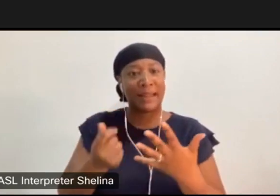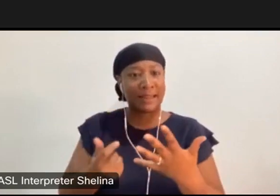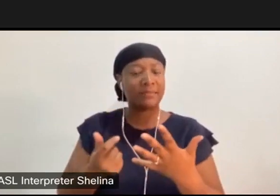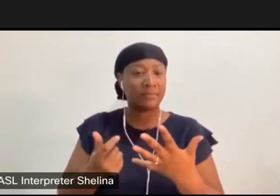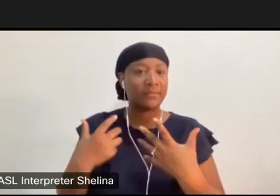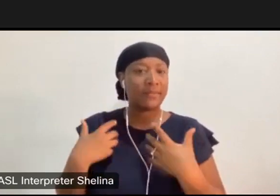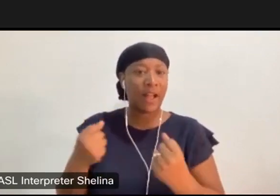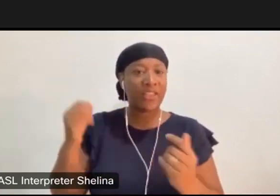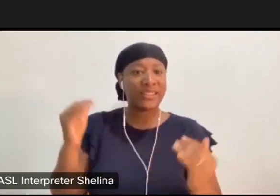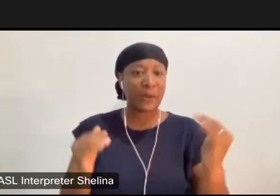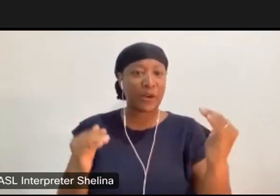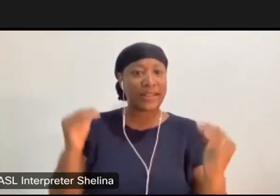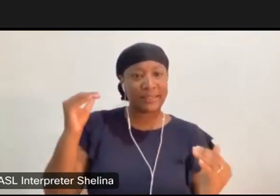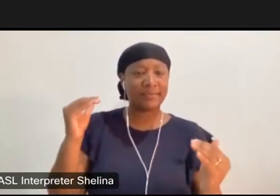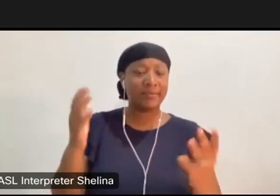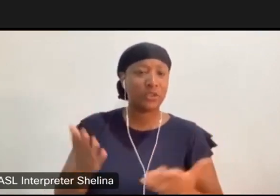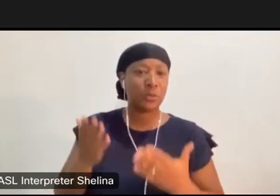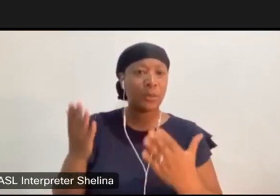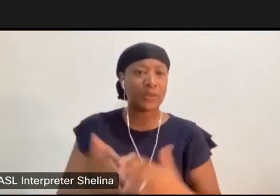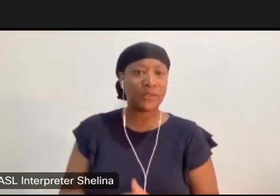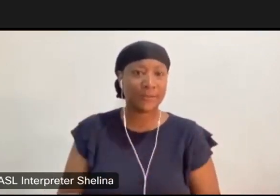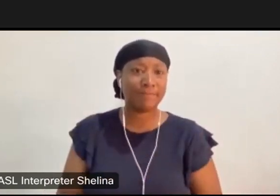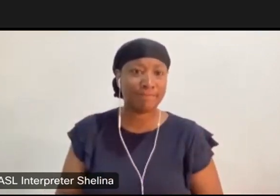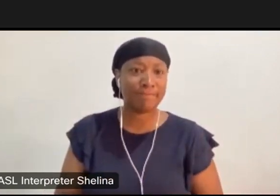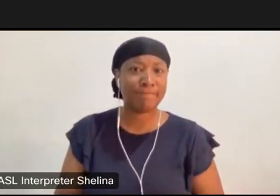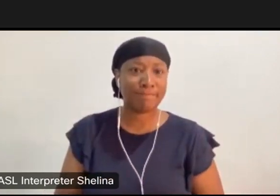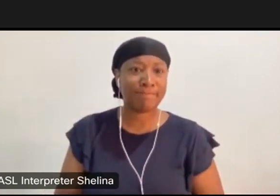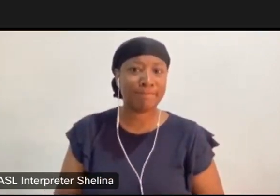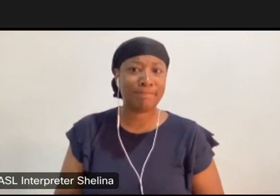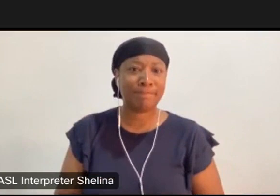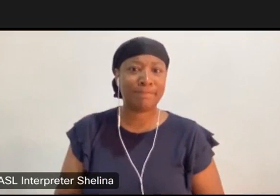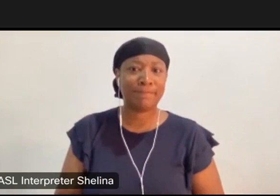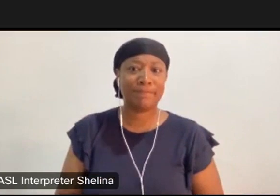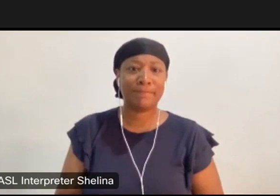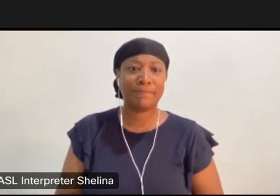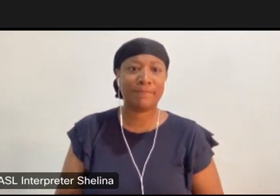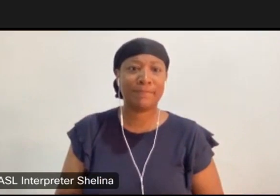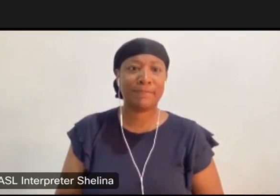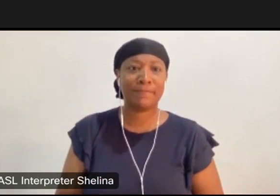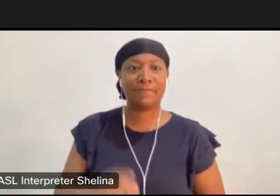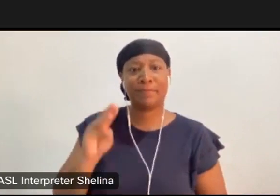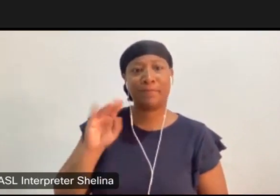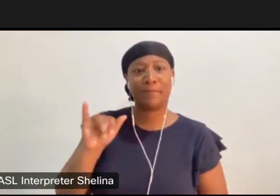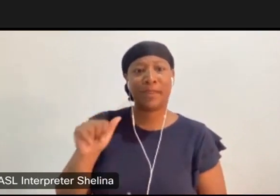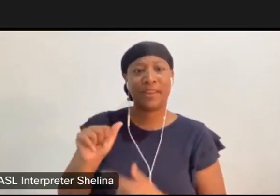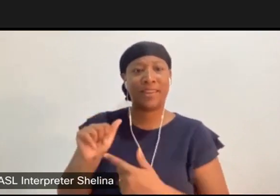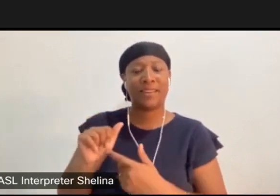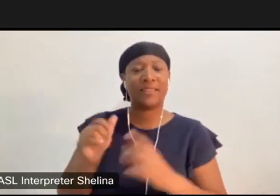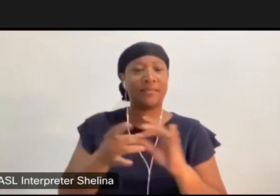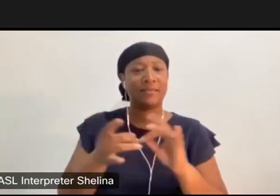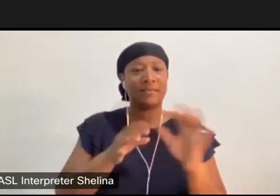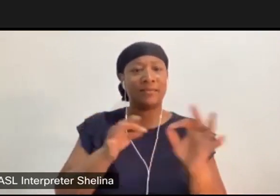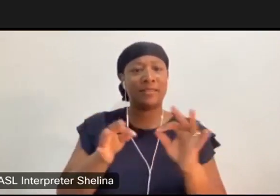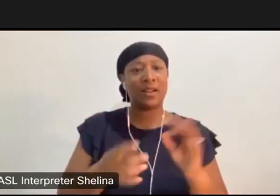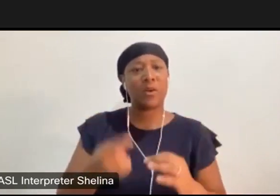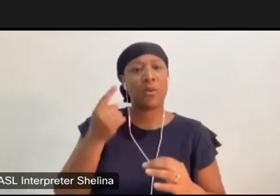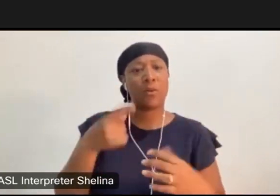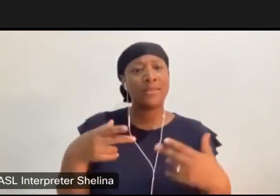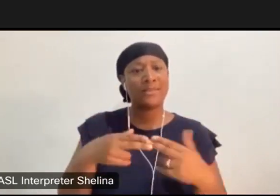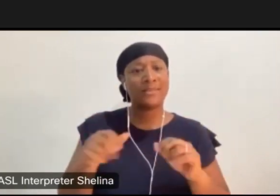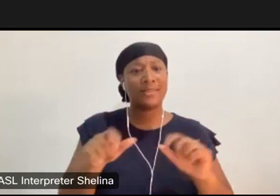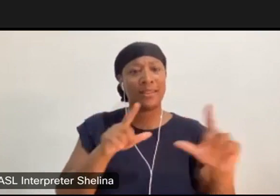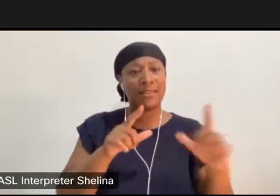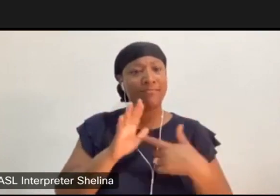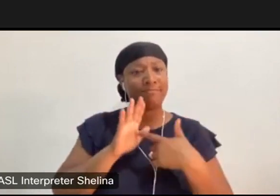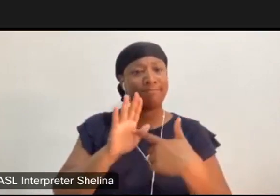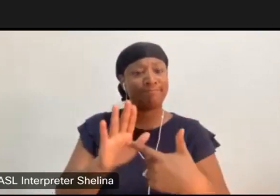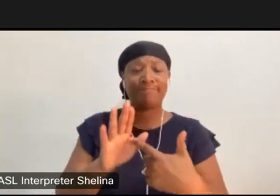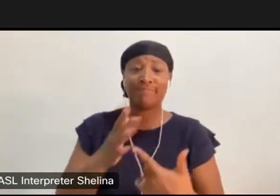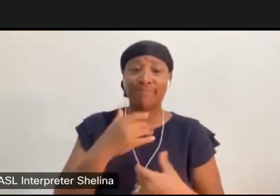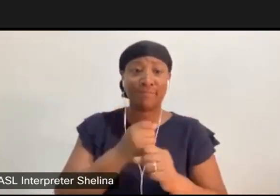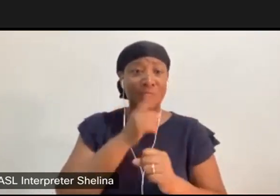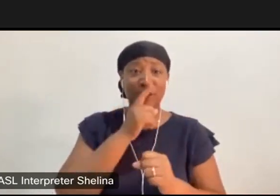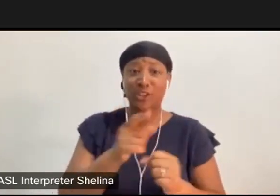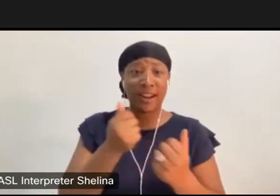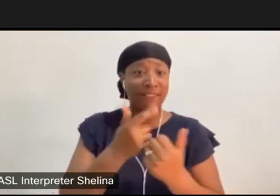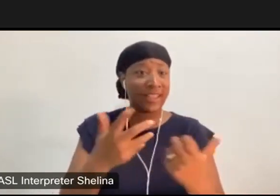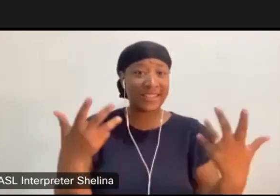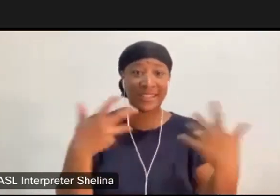You know, 1 of the slides I showed earlier was to really make sure that everything ties together. So.